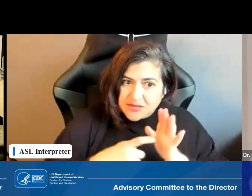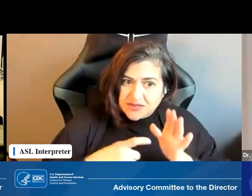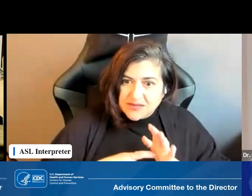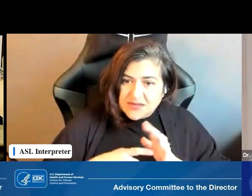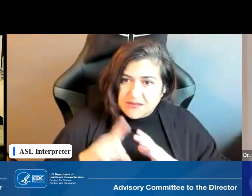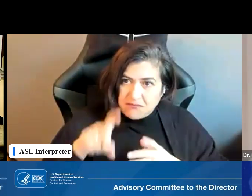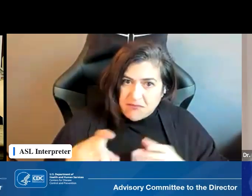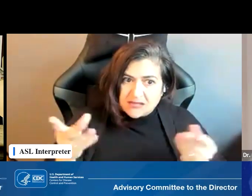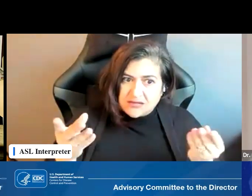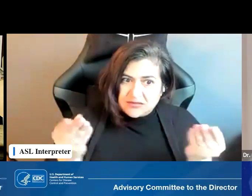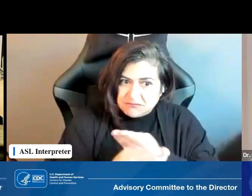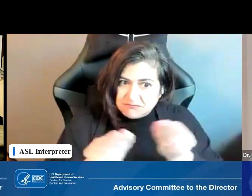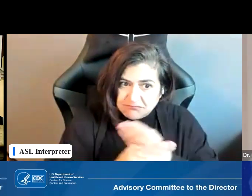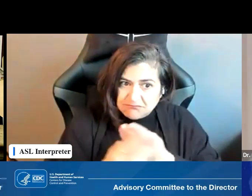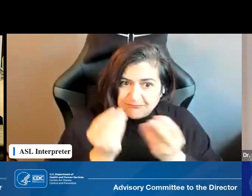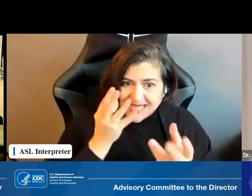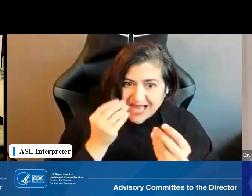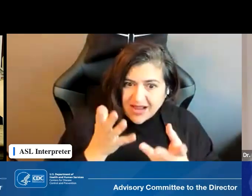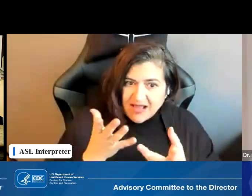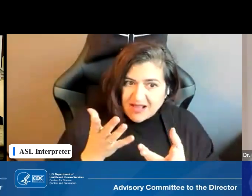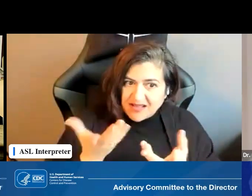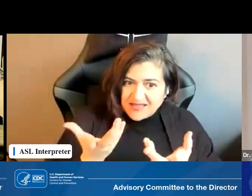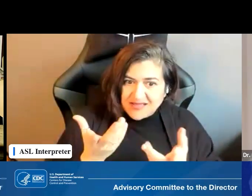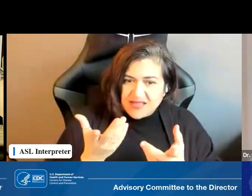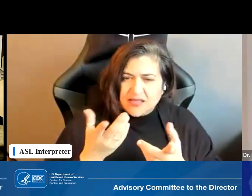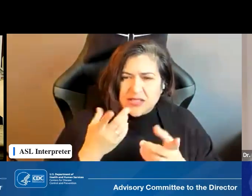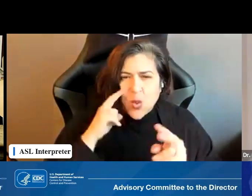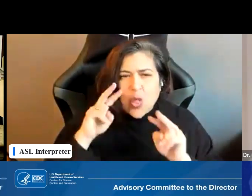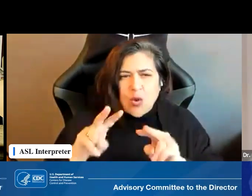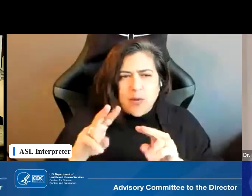Just look beyond the usual is what I'm saying, right?